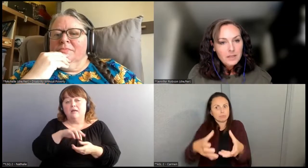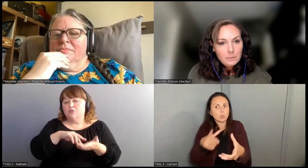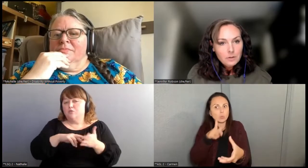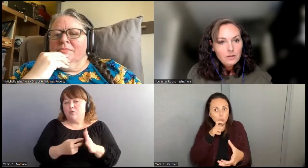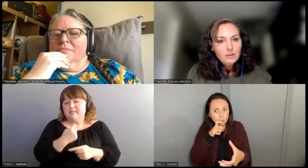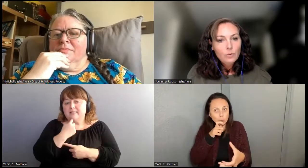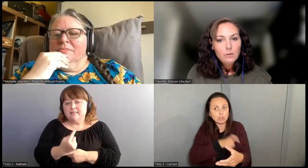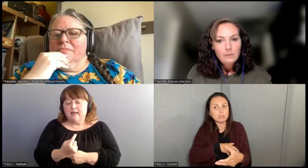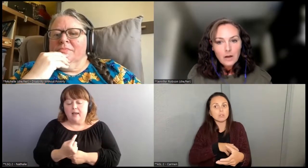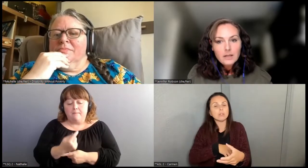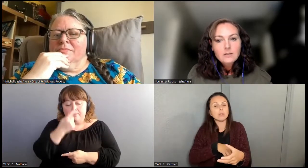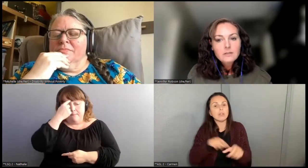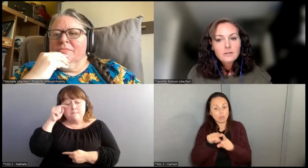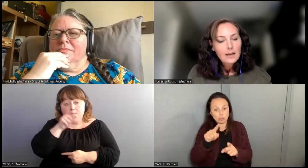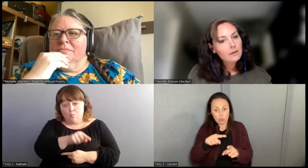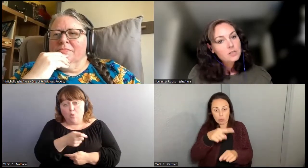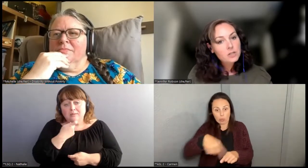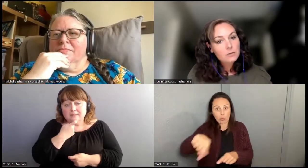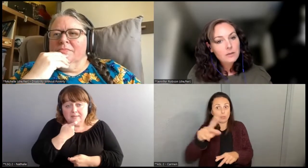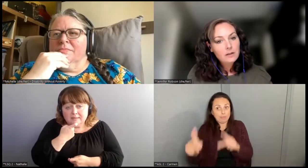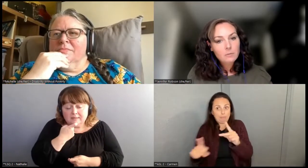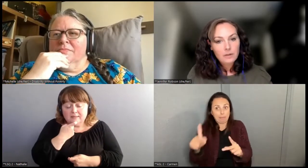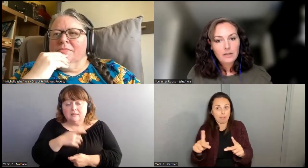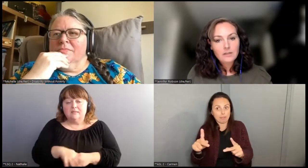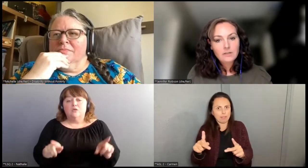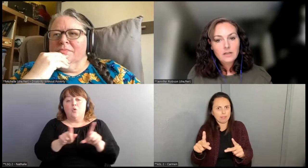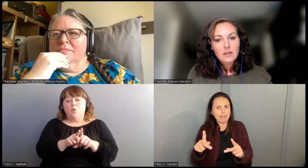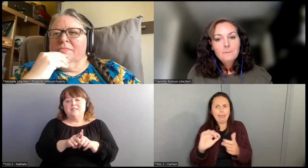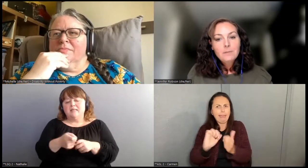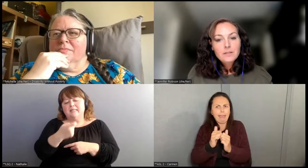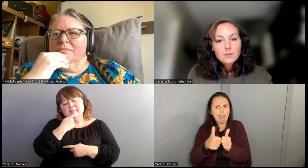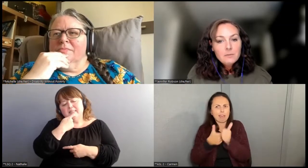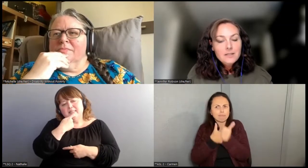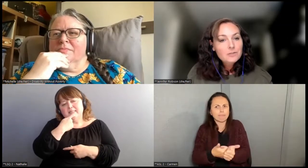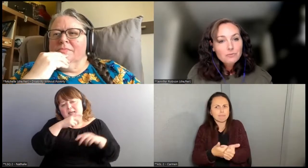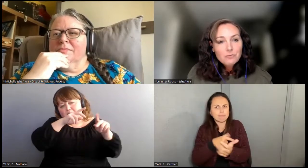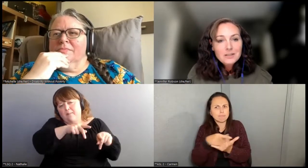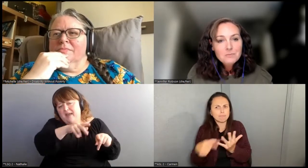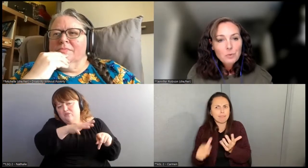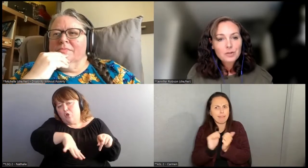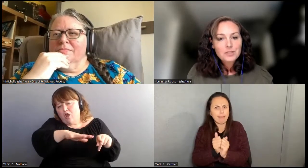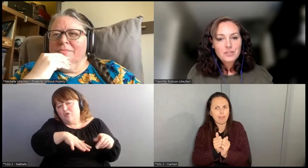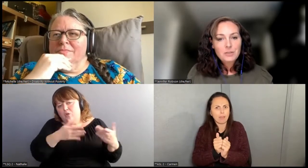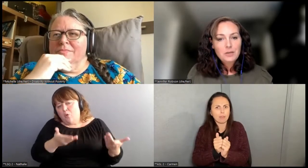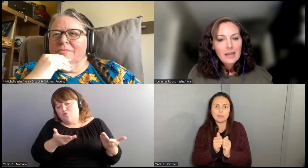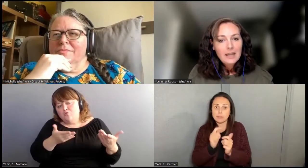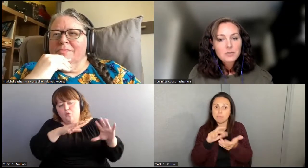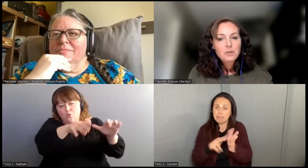PEOPLE OR BODIES HAVE TO DO TO BE IN COMPLIANCE. IT IS REALLY IMPORTANT TO ENGAGE WITH THE